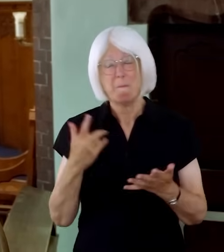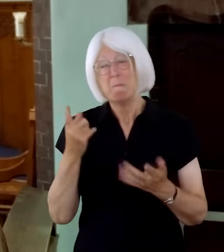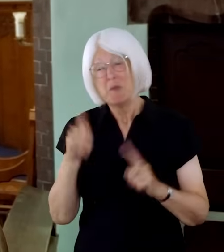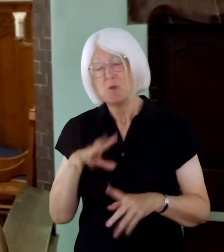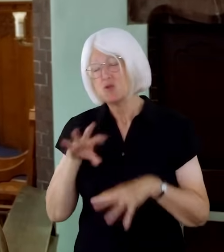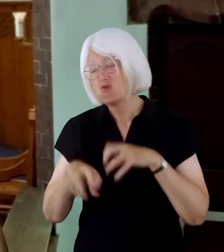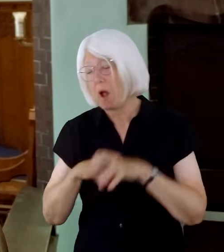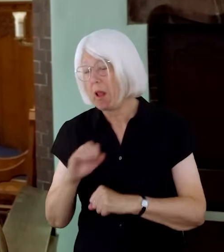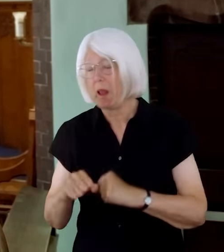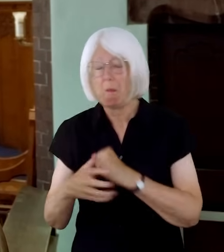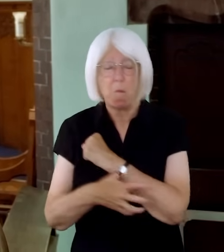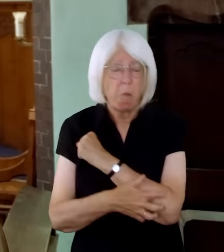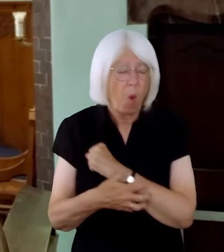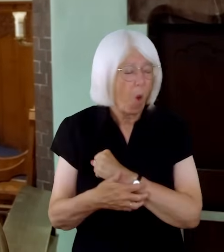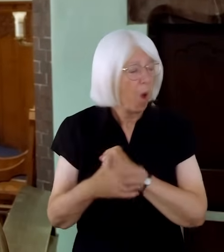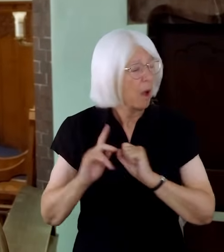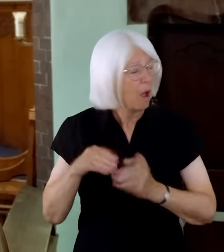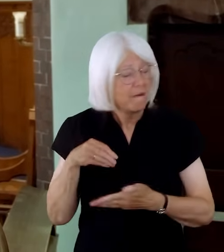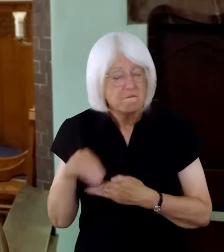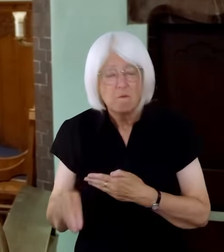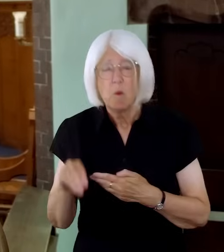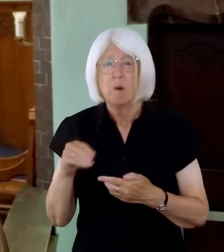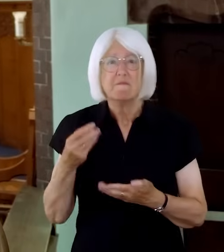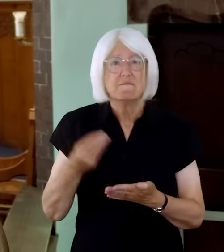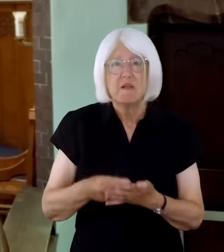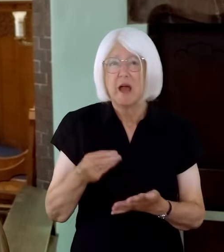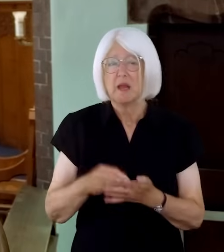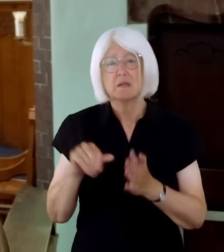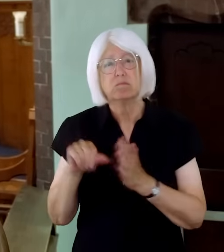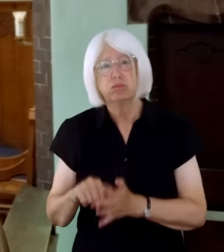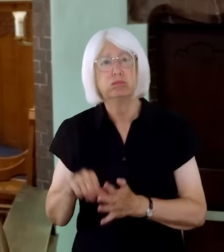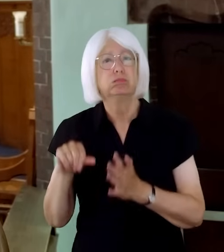at every turn in their lives, finances stacked against them